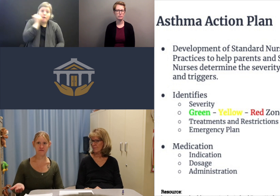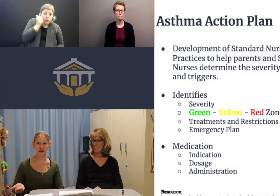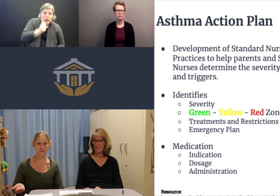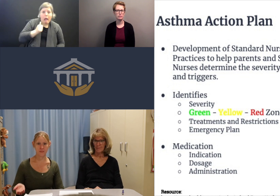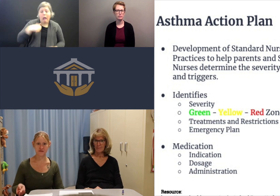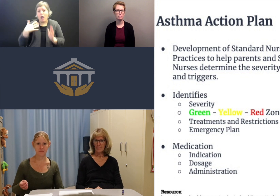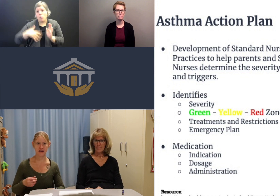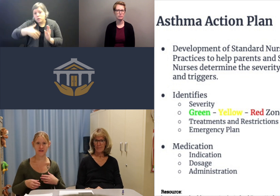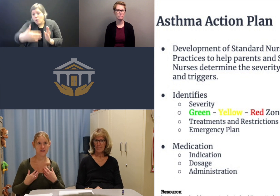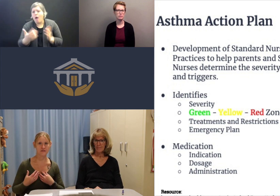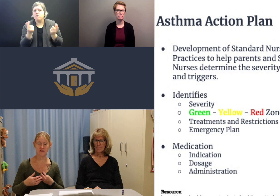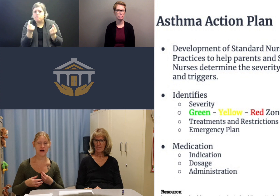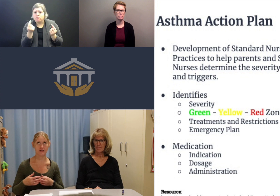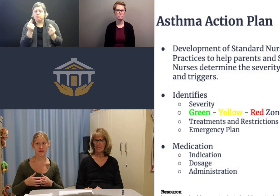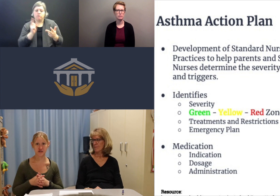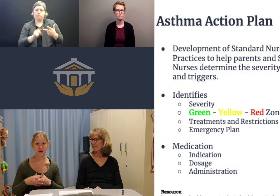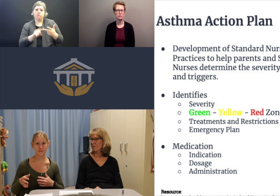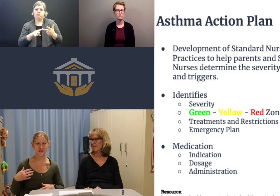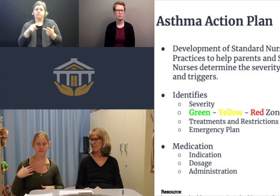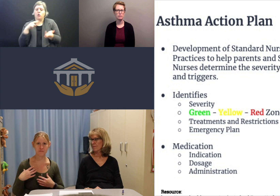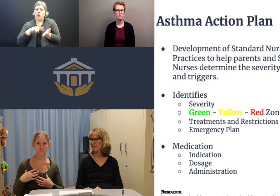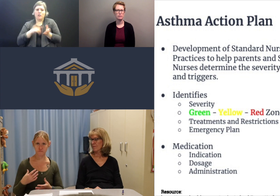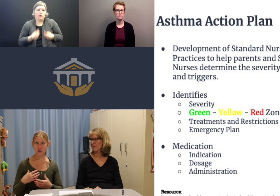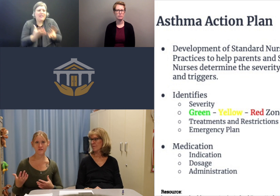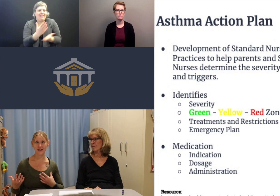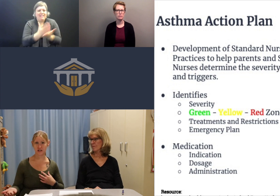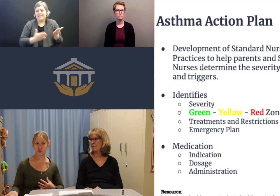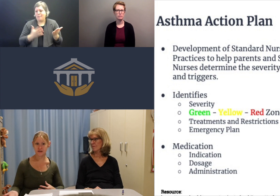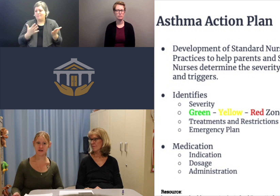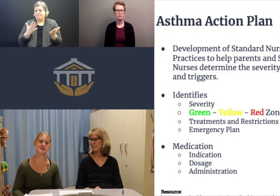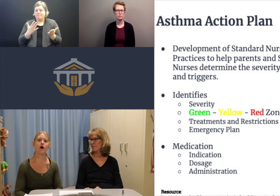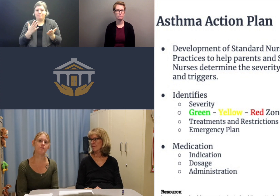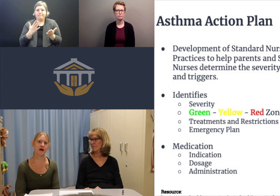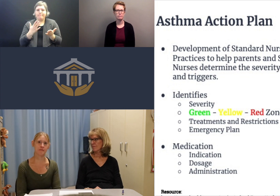them some kind of anaphyl or not anaphylaxis but some prophylactic treatment to help them